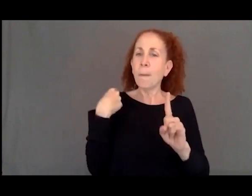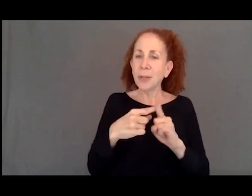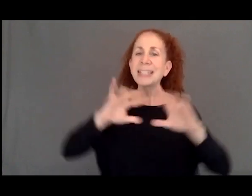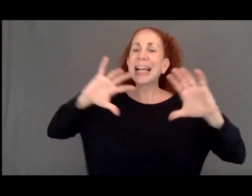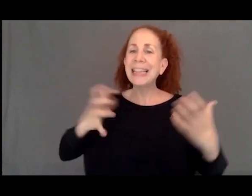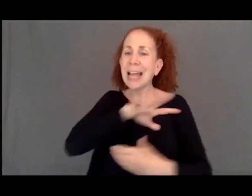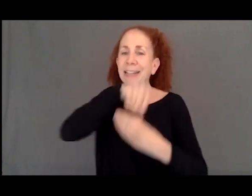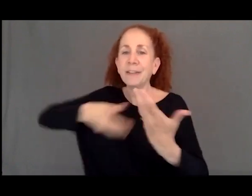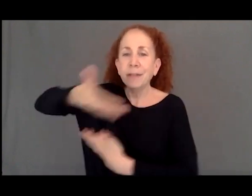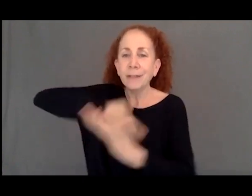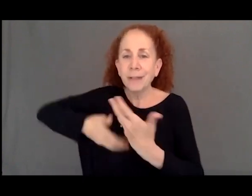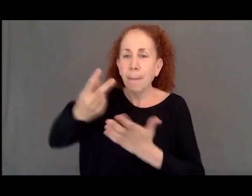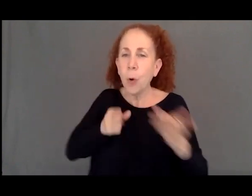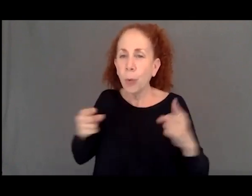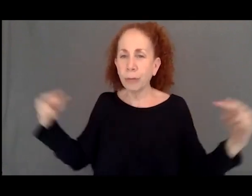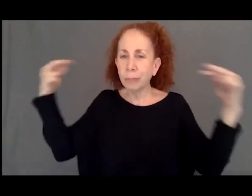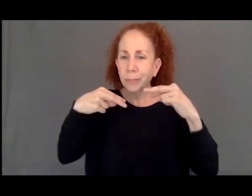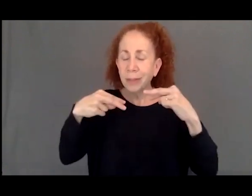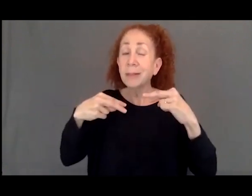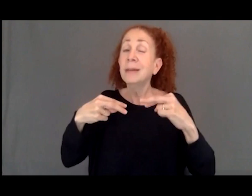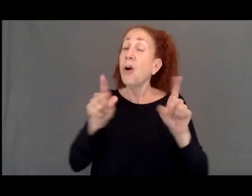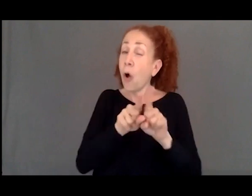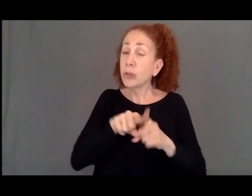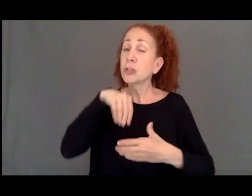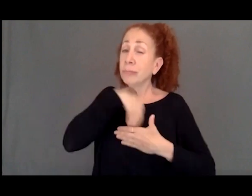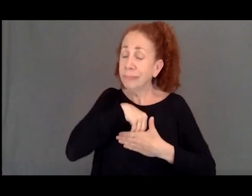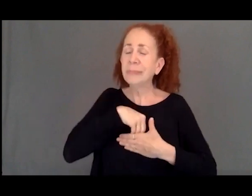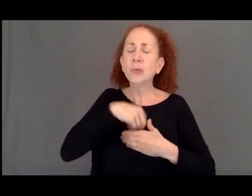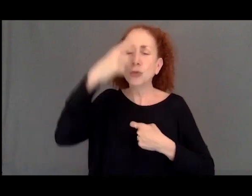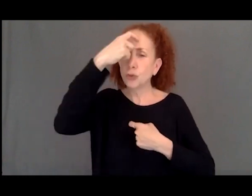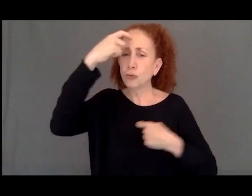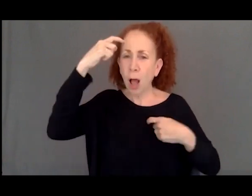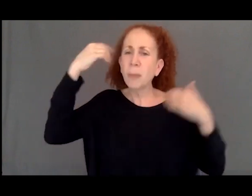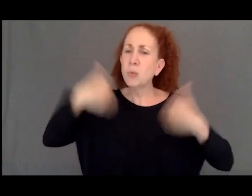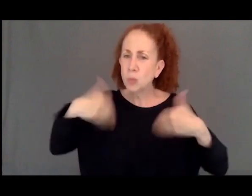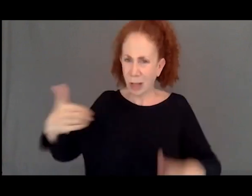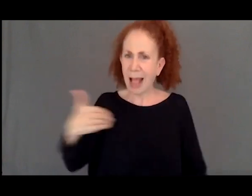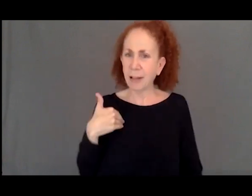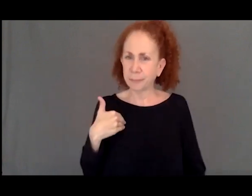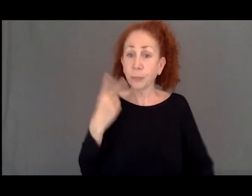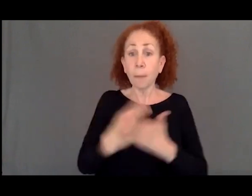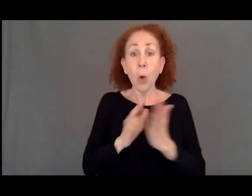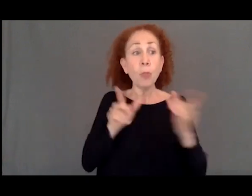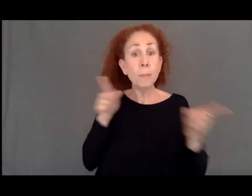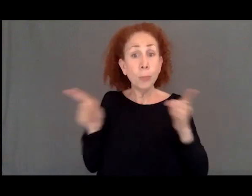And in the end, he's also deeply, deeply traumatized. Both of these books are written retrospectively as confessions